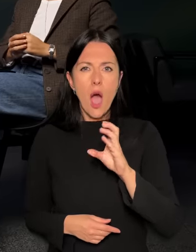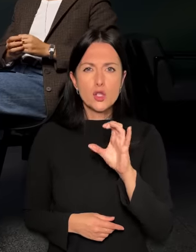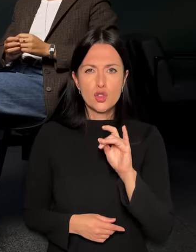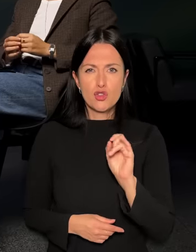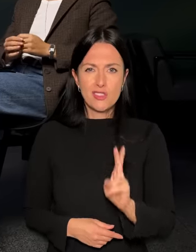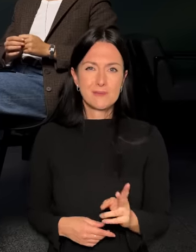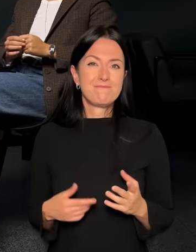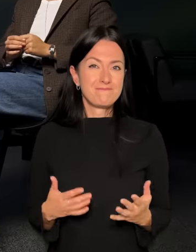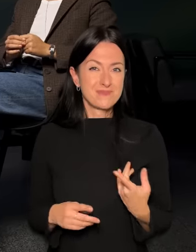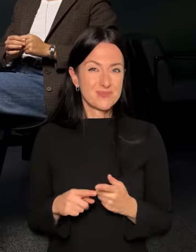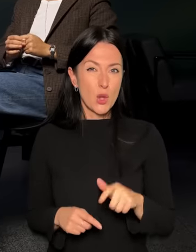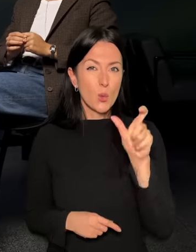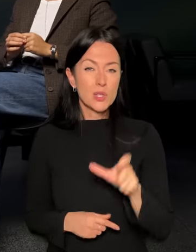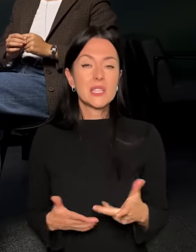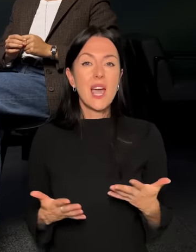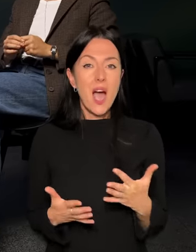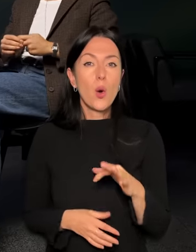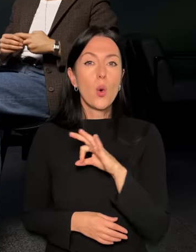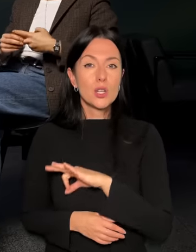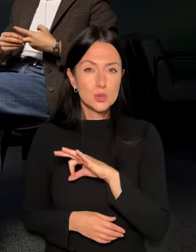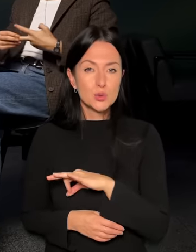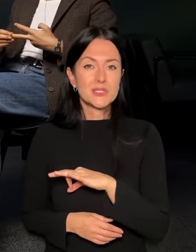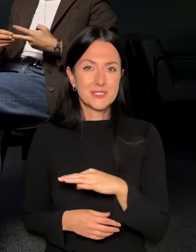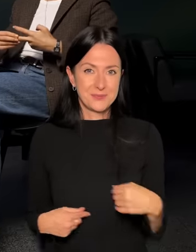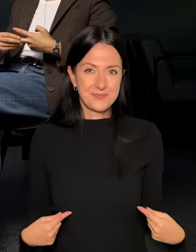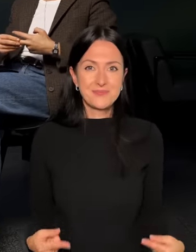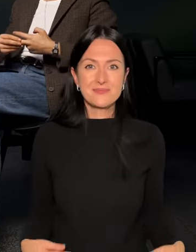These are people who use wheelchairs,